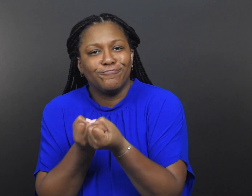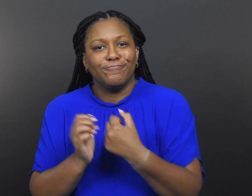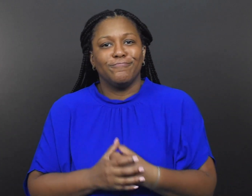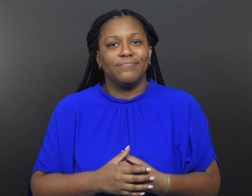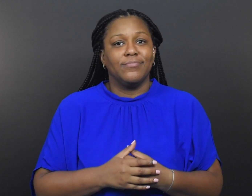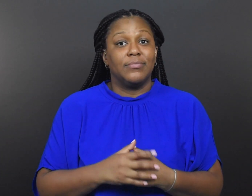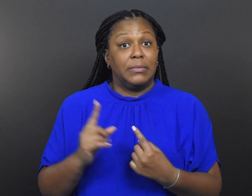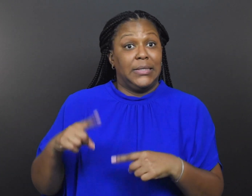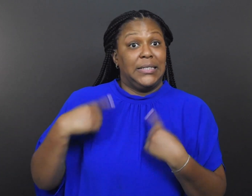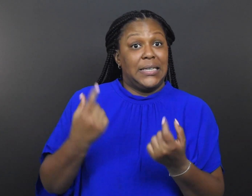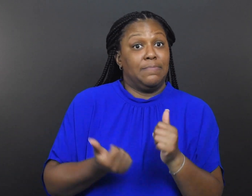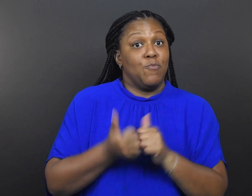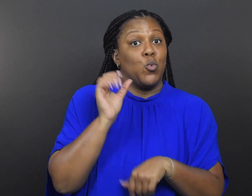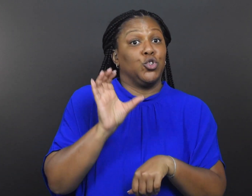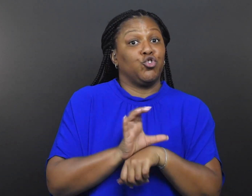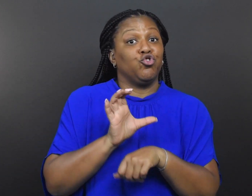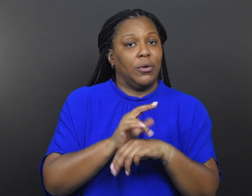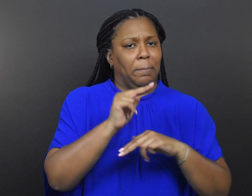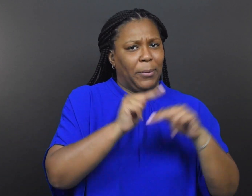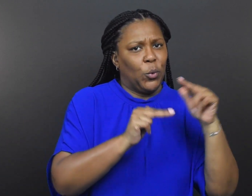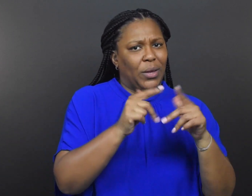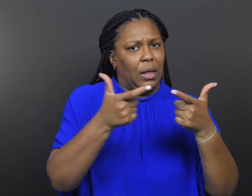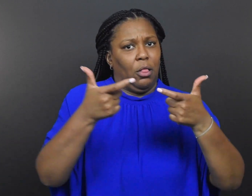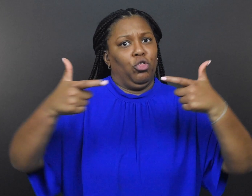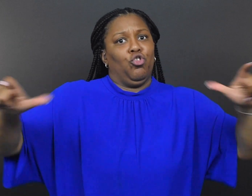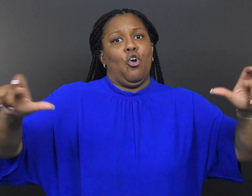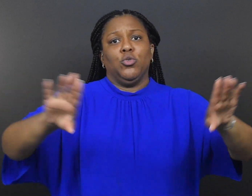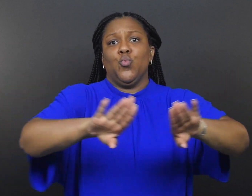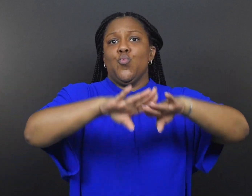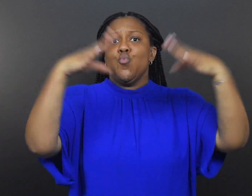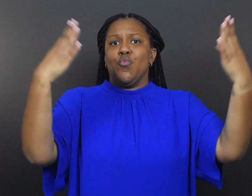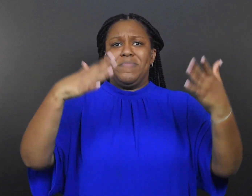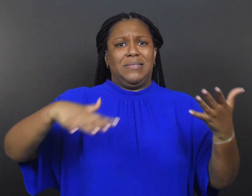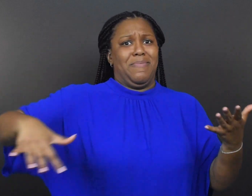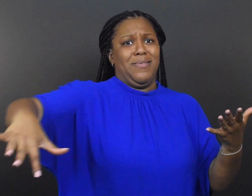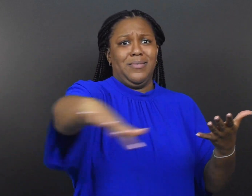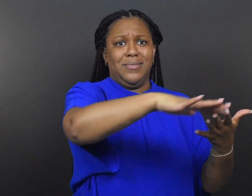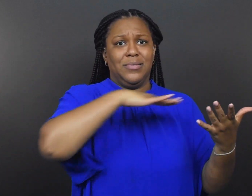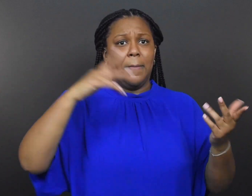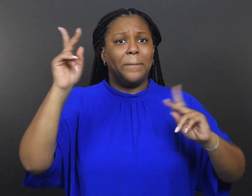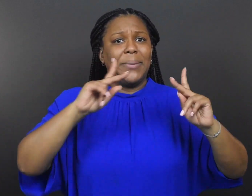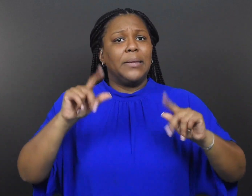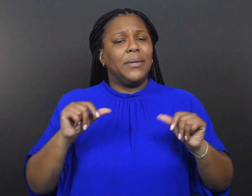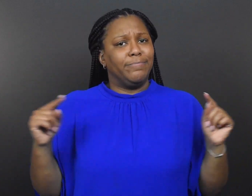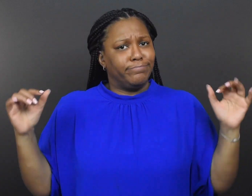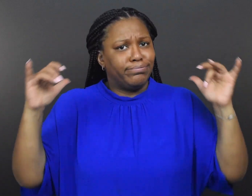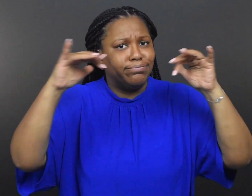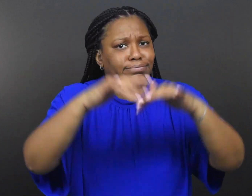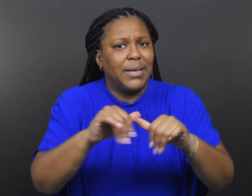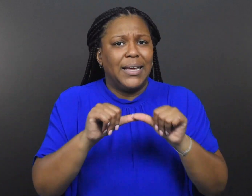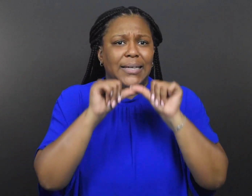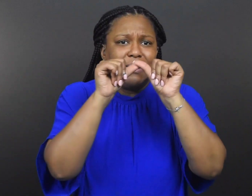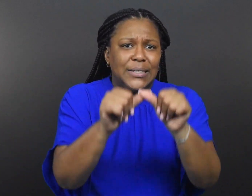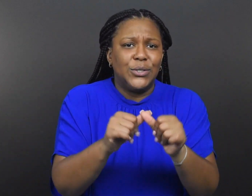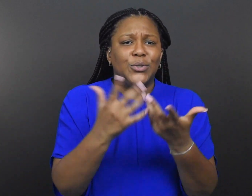Since most church buildings are large open spaces, people continued to congregate for "worship and